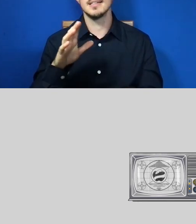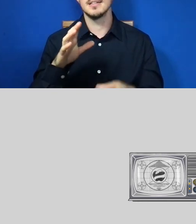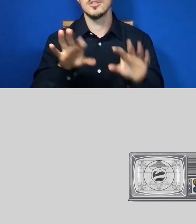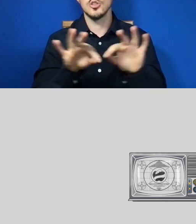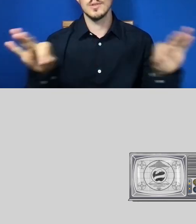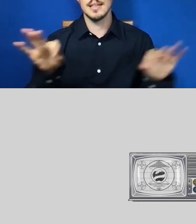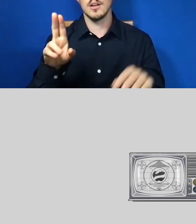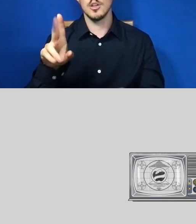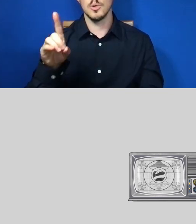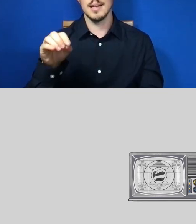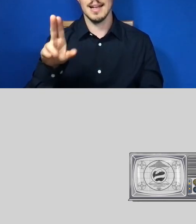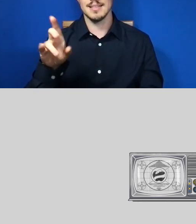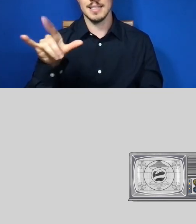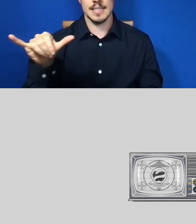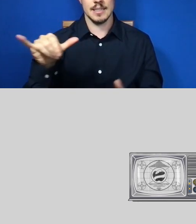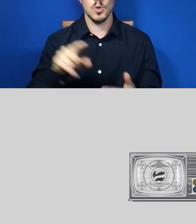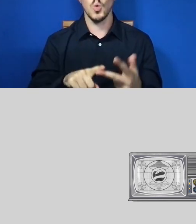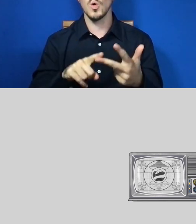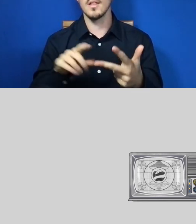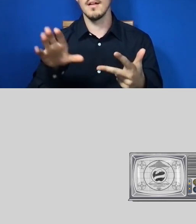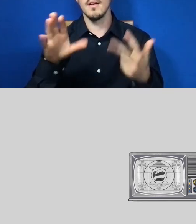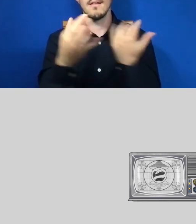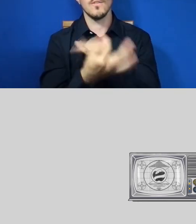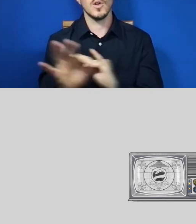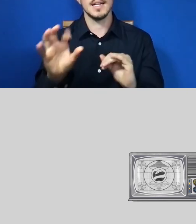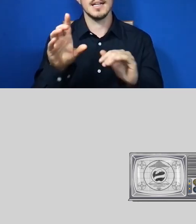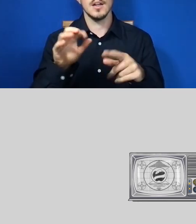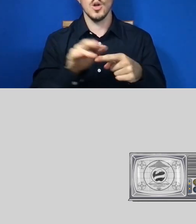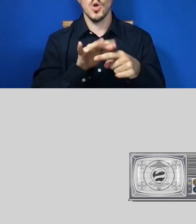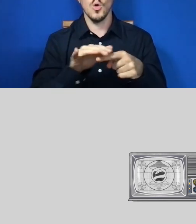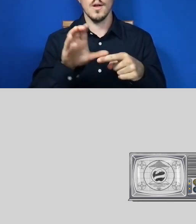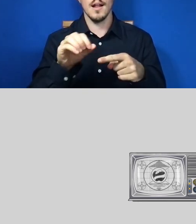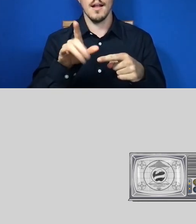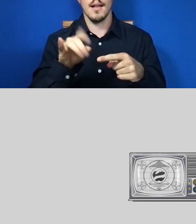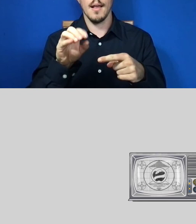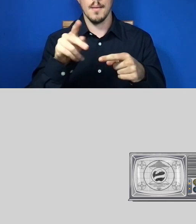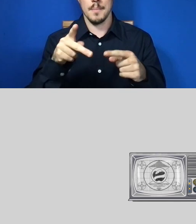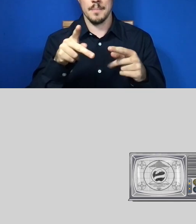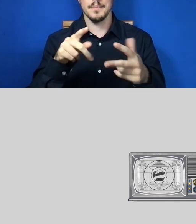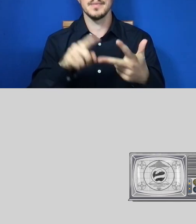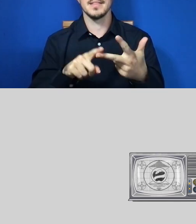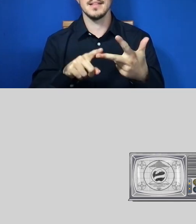nano-degree on Udacity. Or the FreeCodeCamp machine learning of Python track.